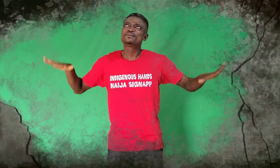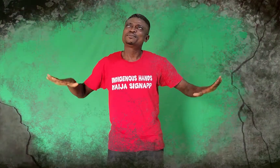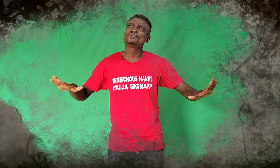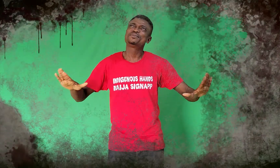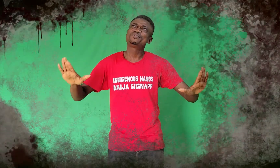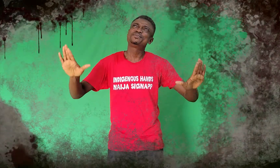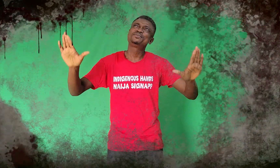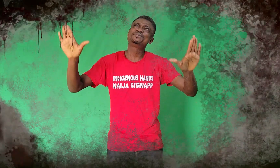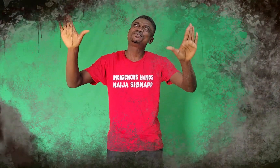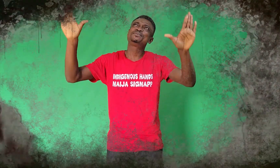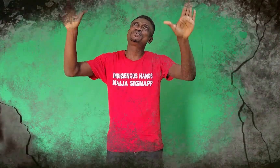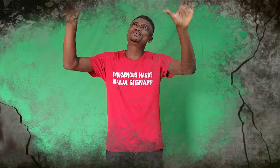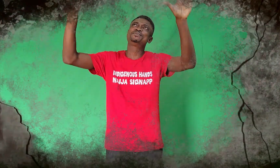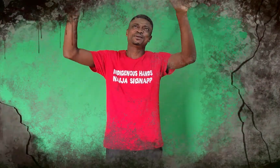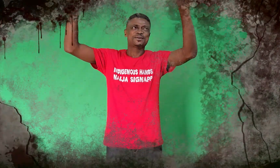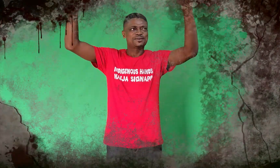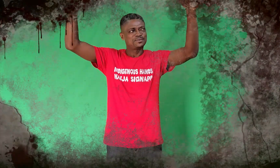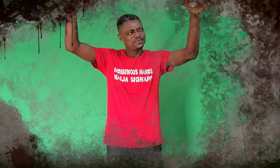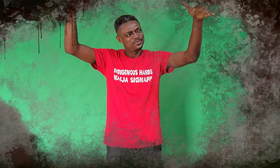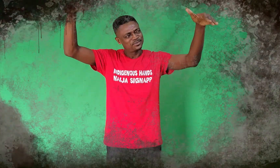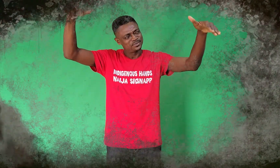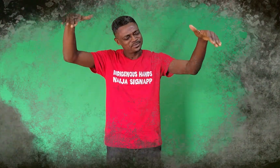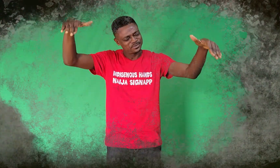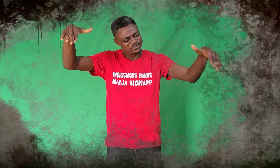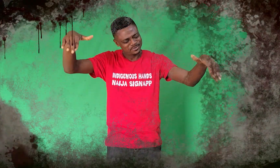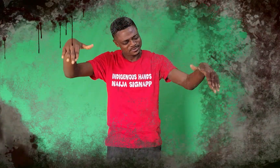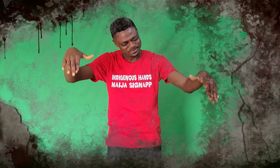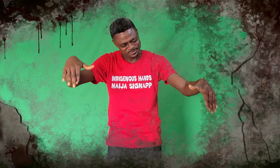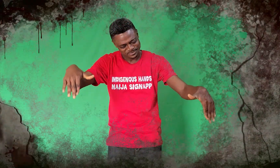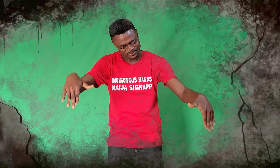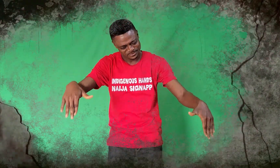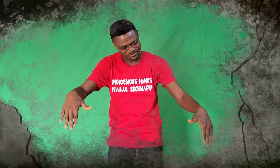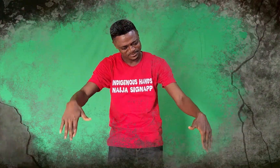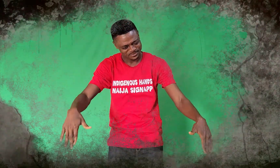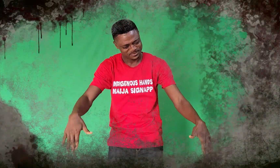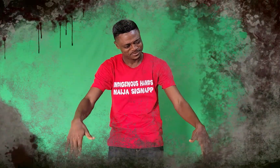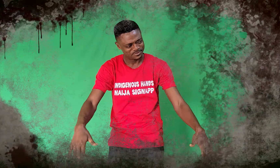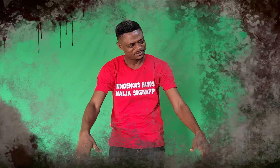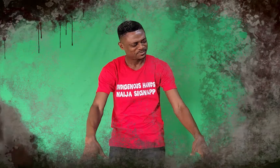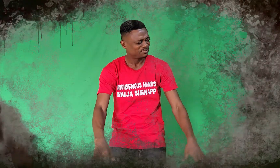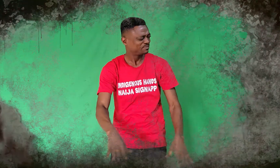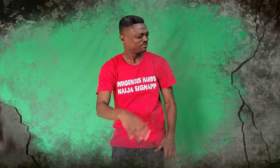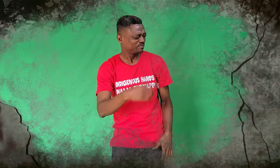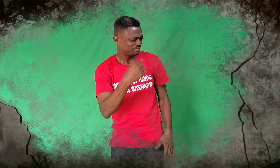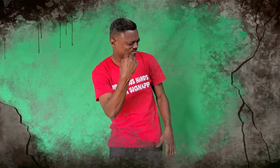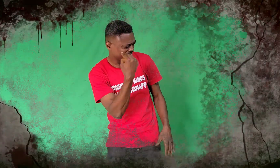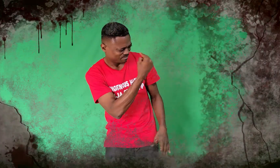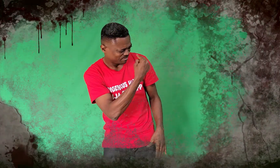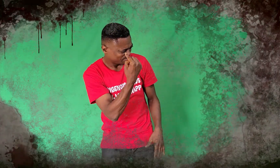Language is a piece of culture and culture is one of the areas that was so highly attacked,